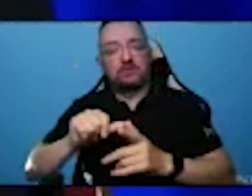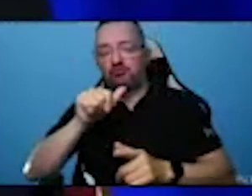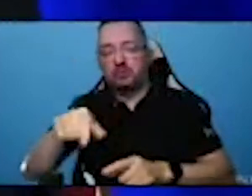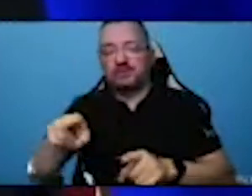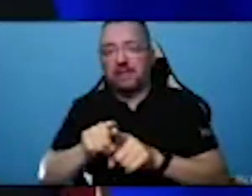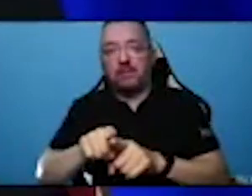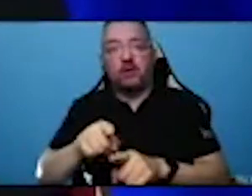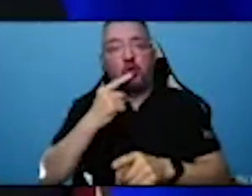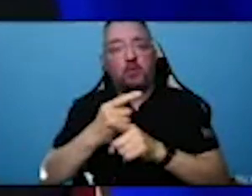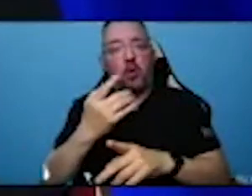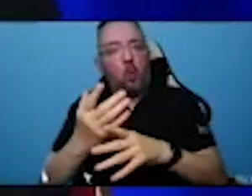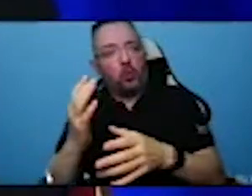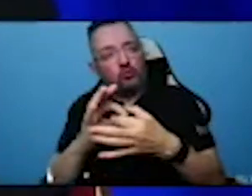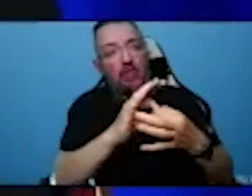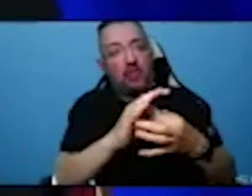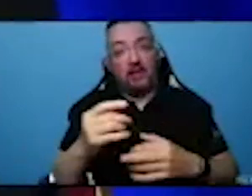this is, this is my experience of social